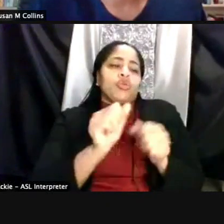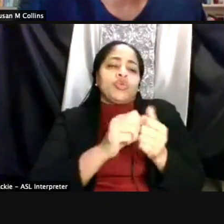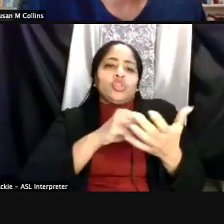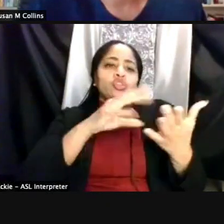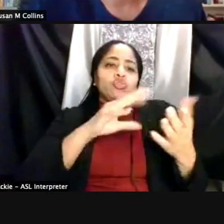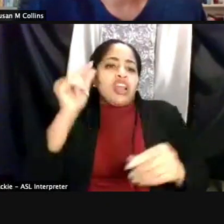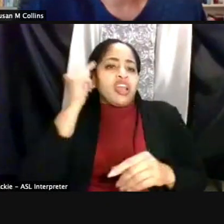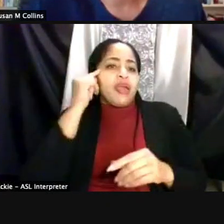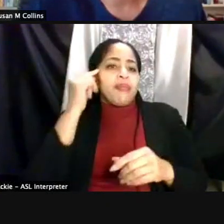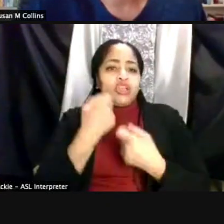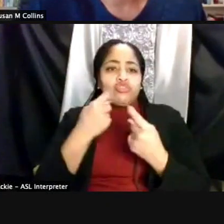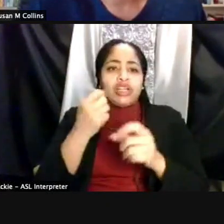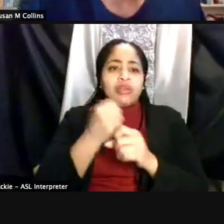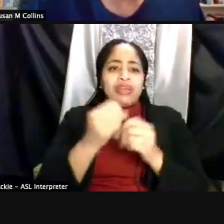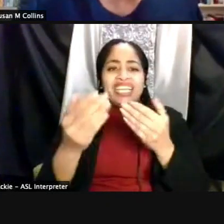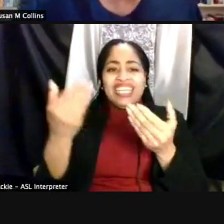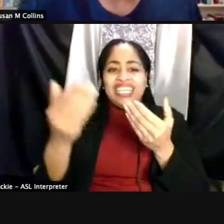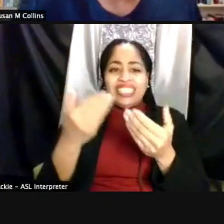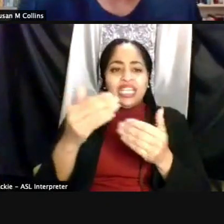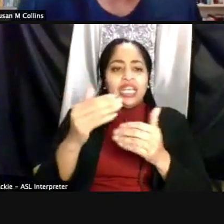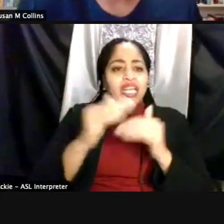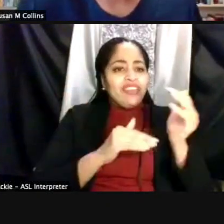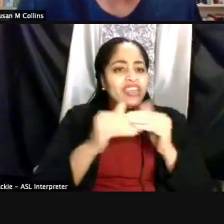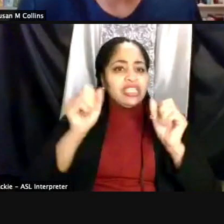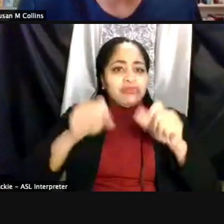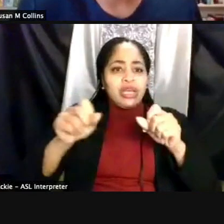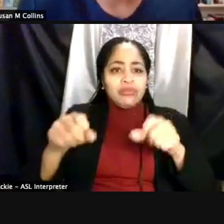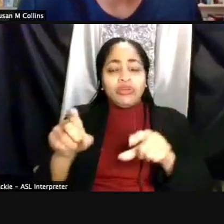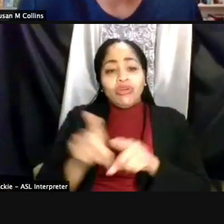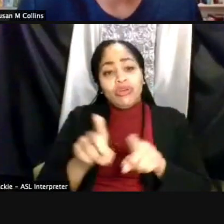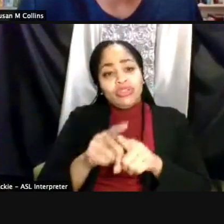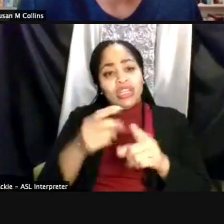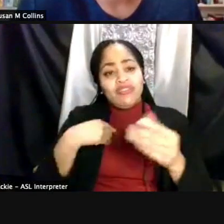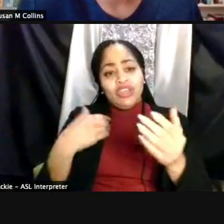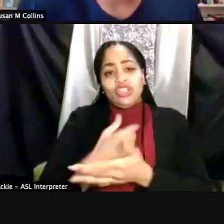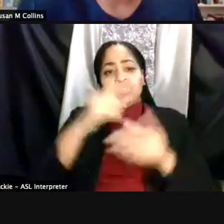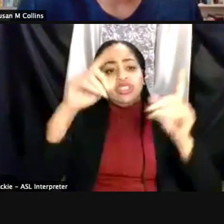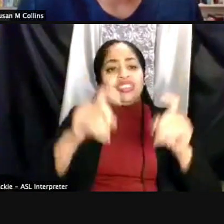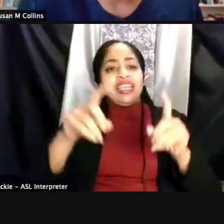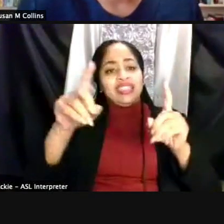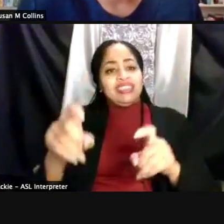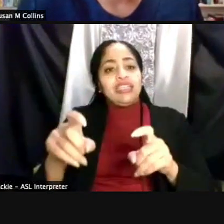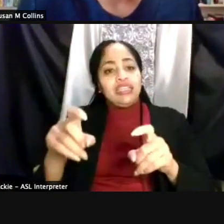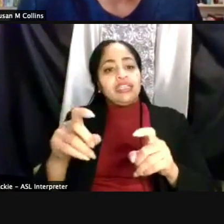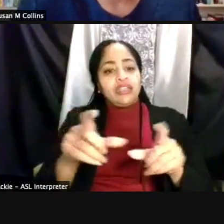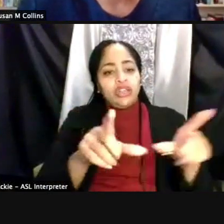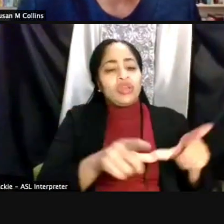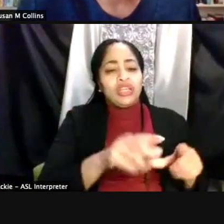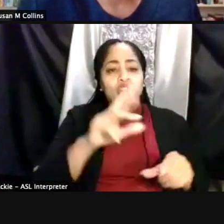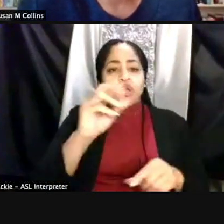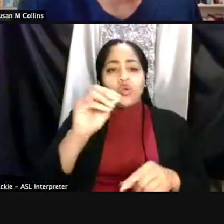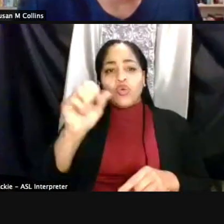and convenient as possible. For example, there's a new testing location at the Ross School of Business. So we'll talk about that a bit.